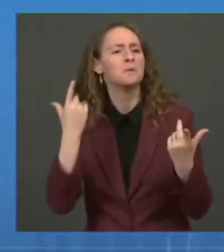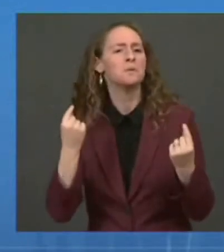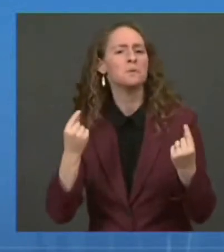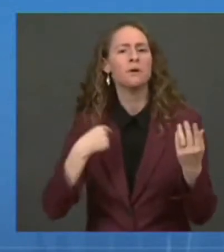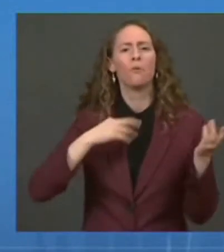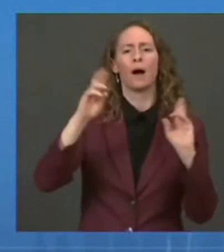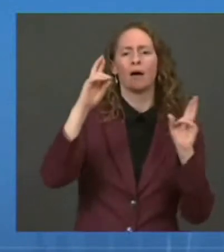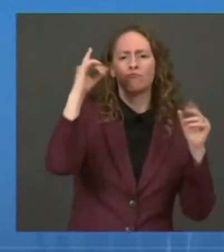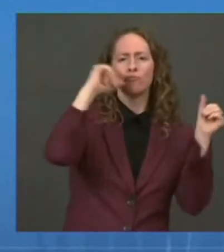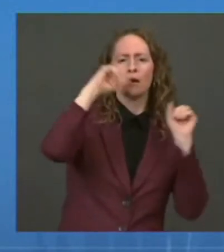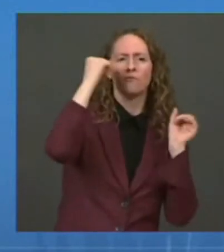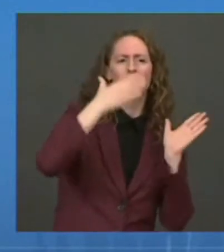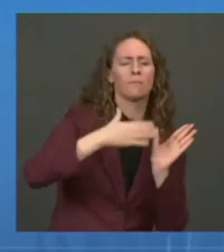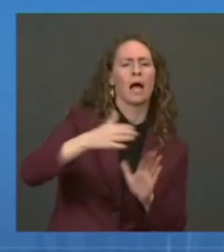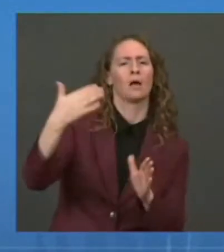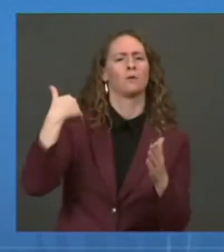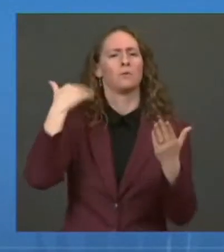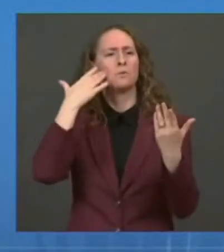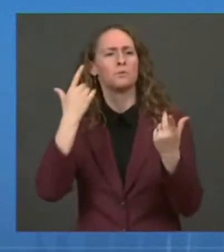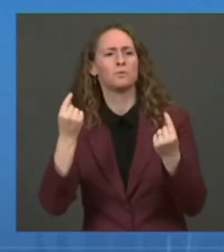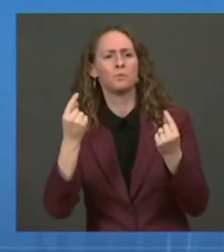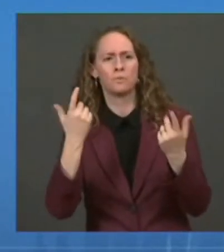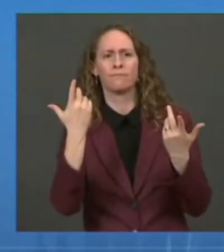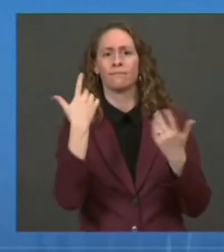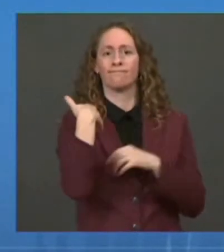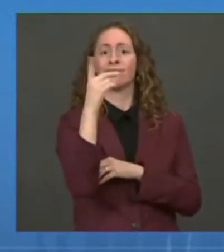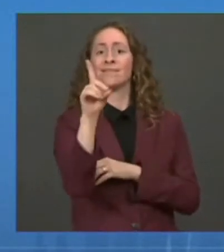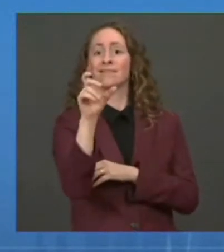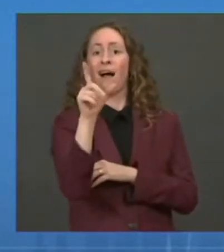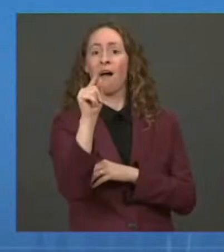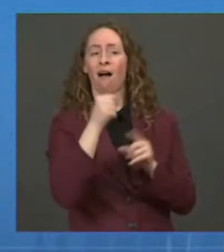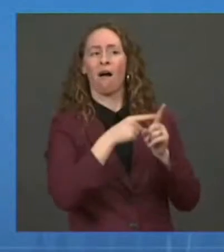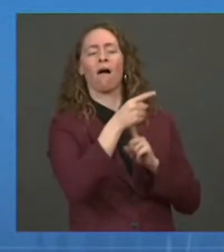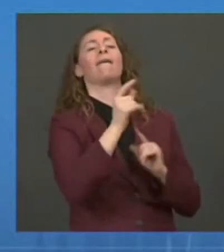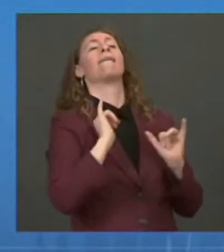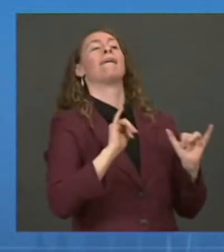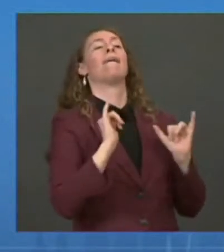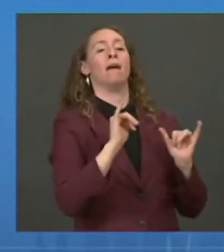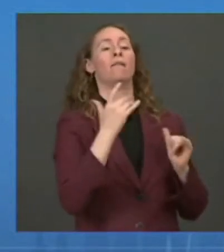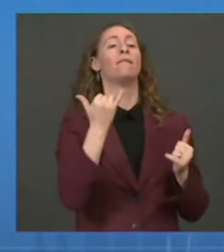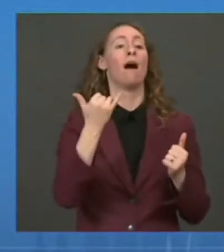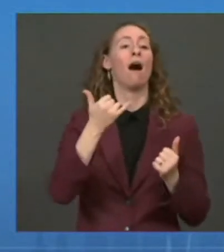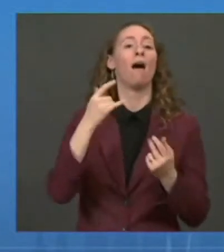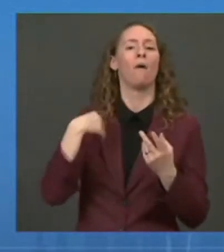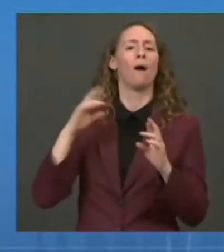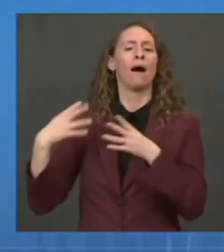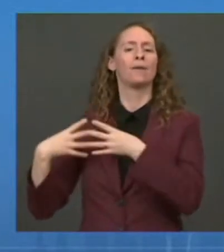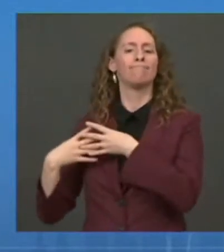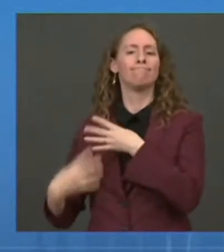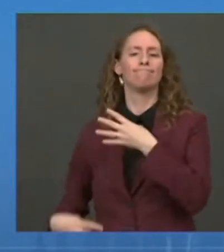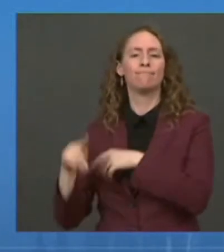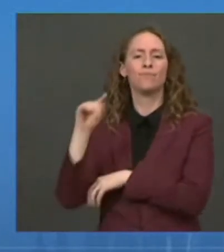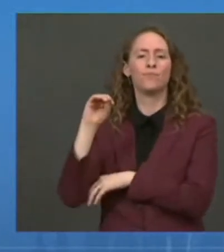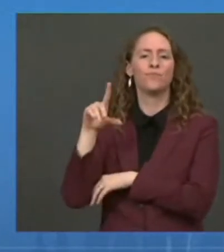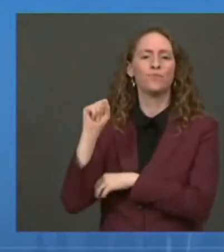KNOWLEDGE AND EXPERIENCE FROM ADDRESSING OTHER VARIANTS SUCH AS DELTA. WE ALSO HAVE FAR MORE TOOLS